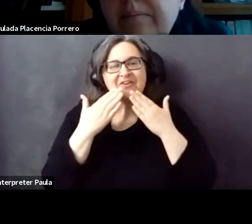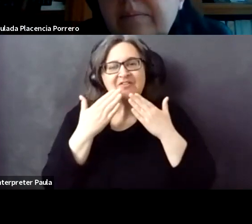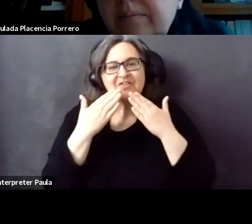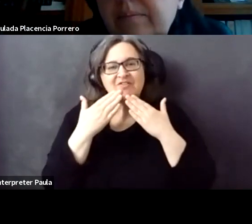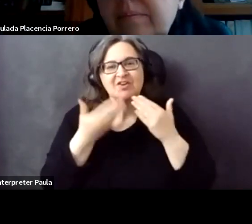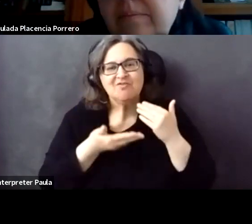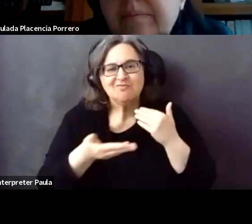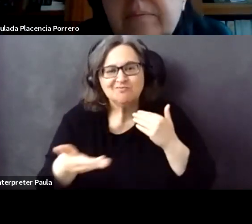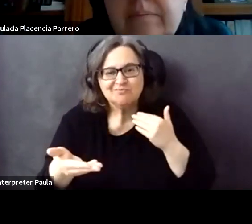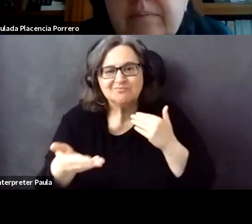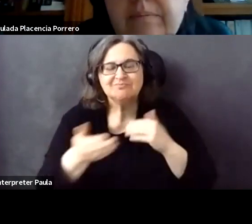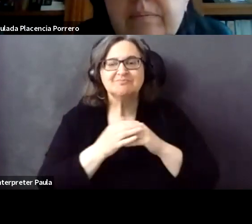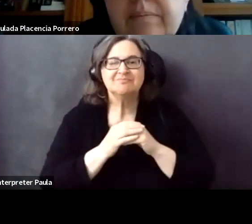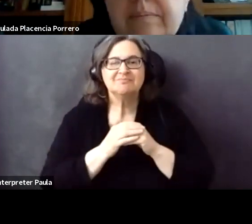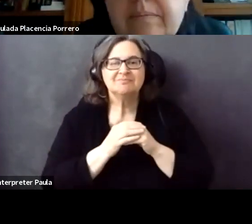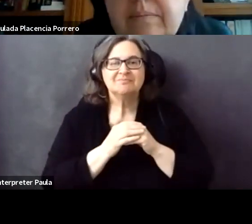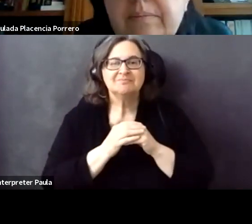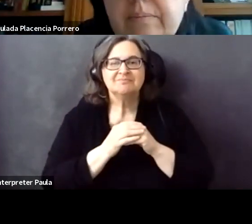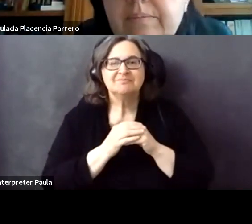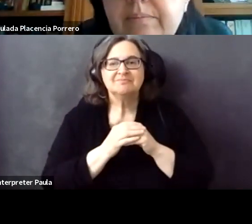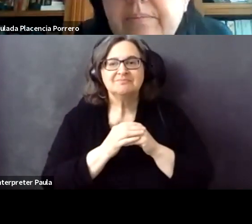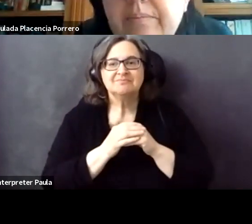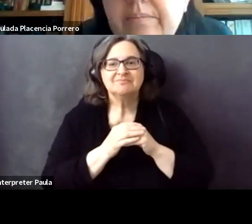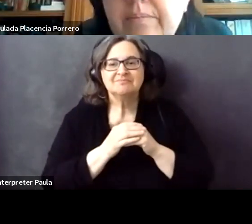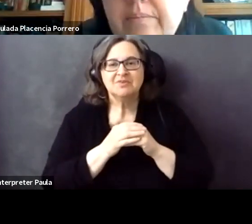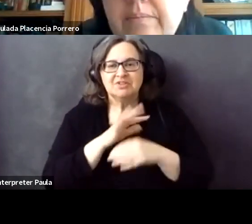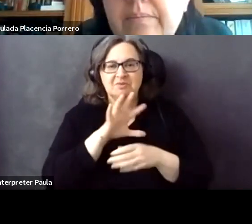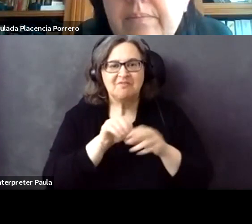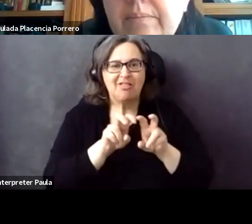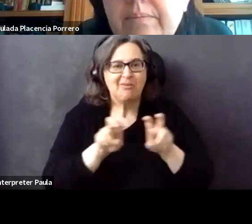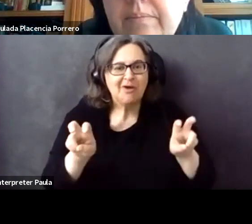So also for the sake of visibility, I will activate